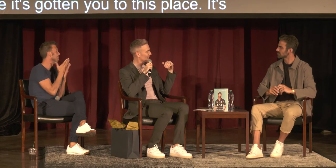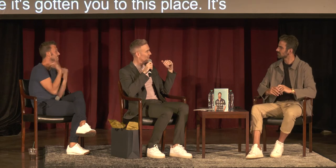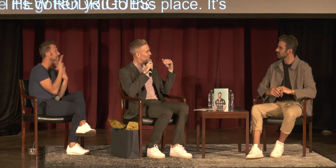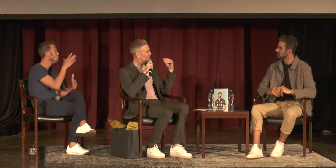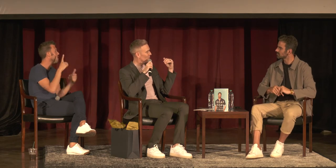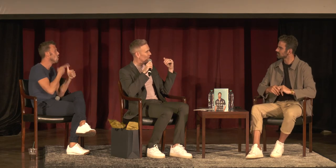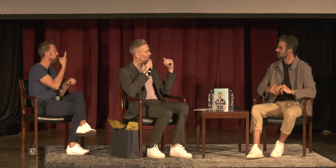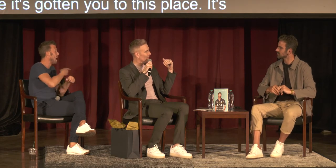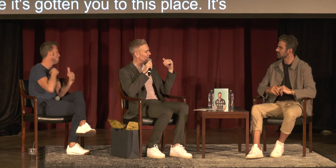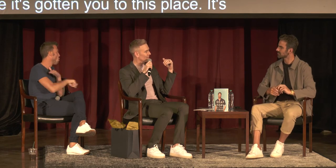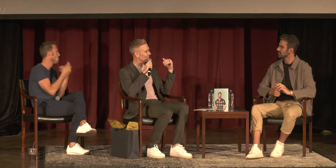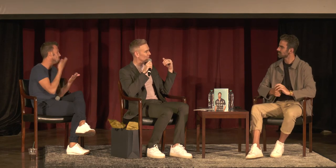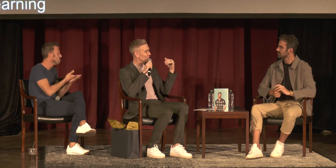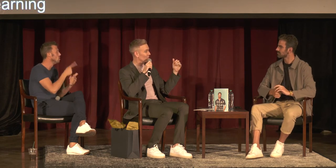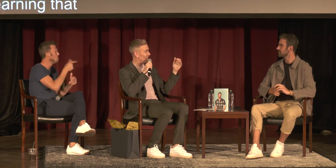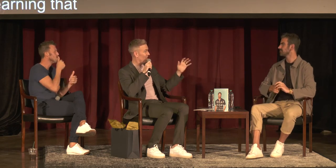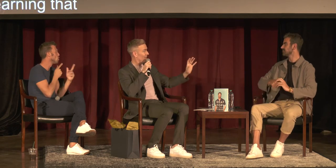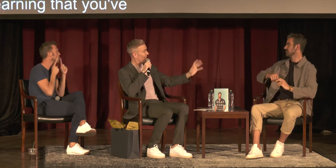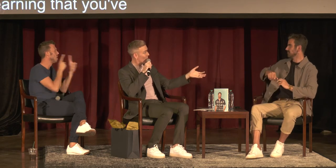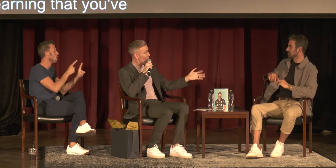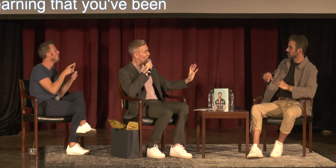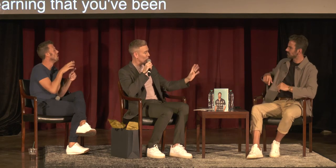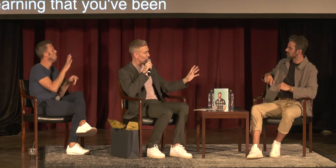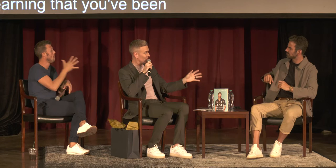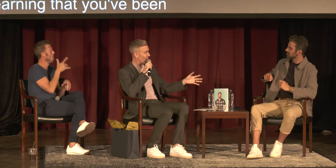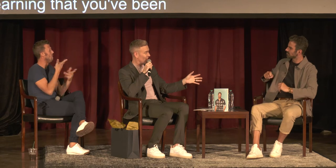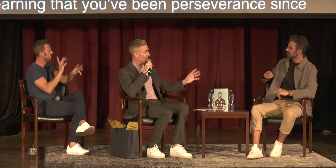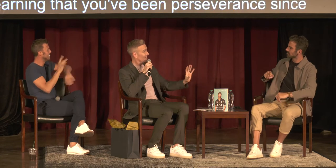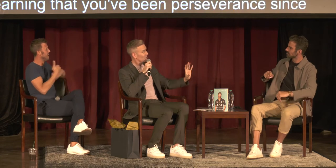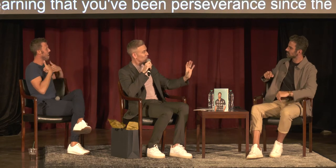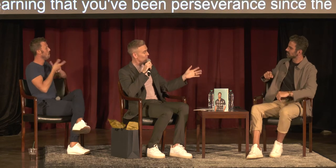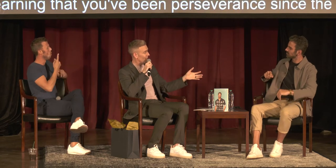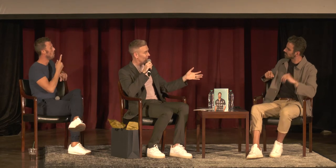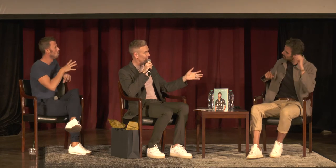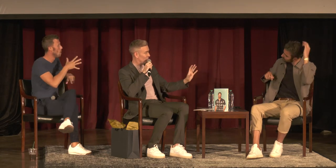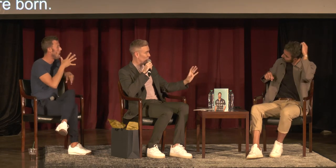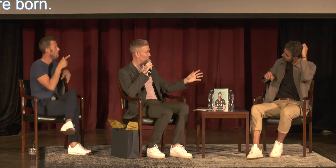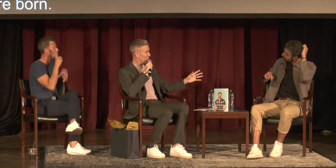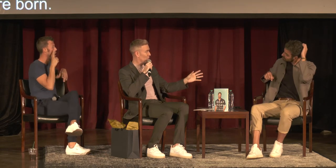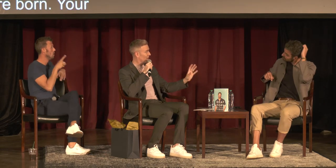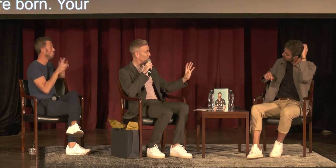Like, your mother had a moment where she thought she might lose you and